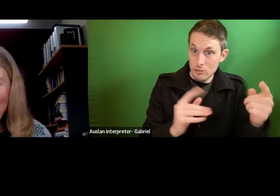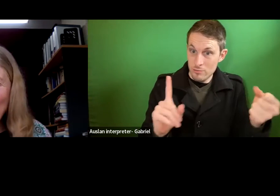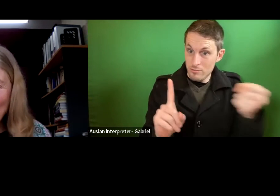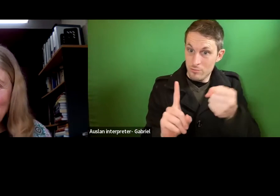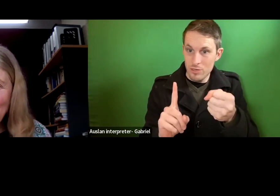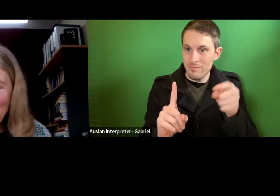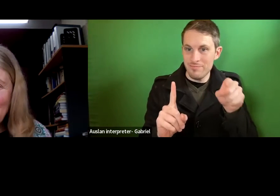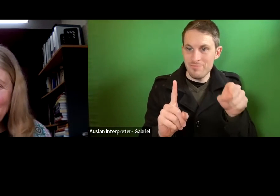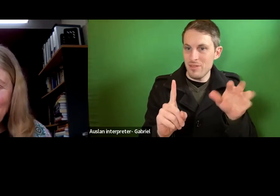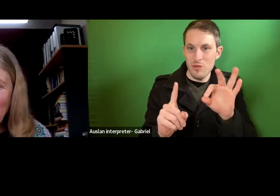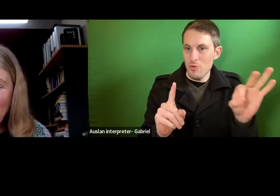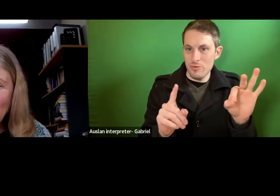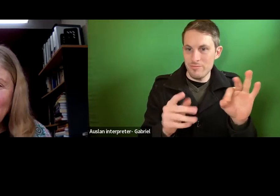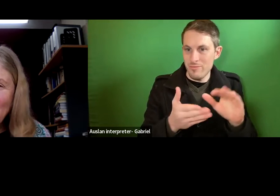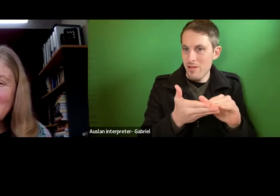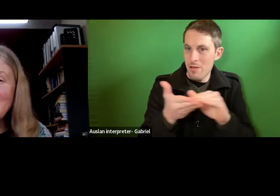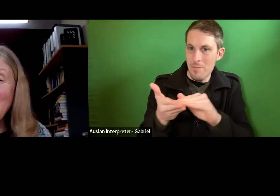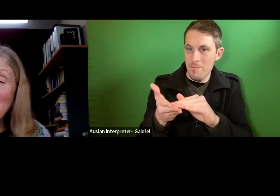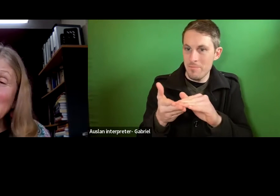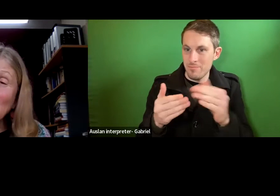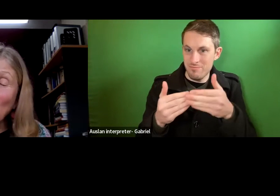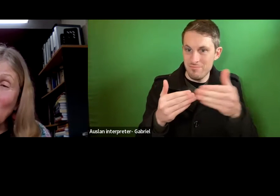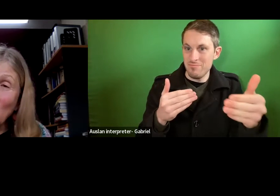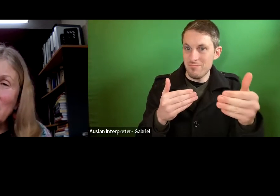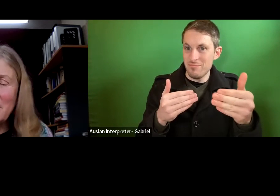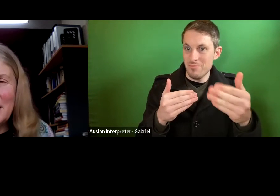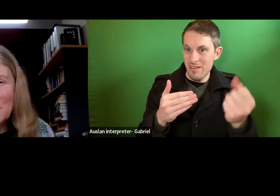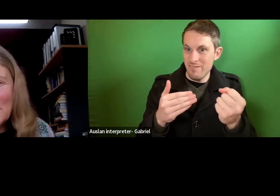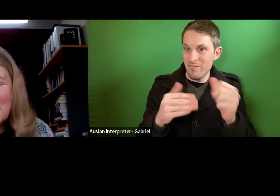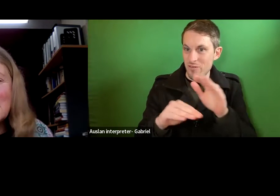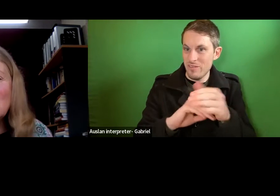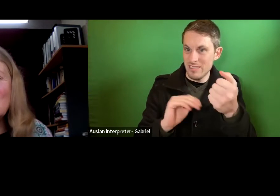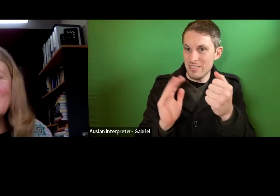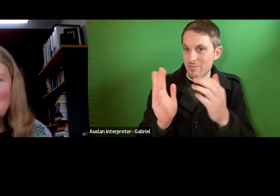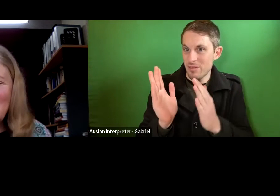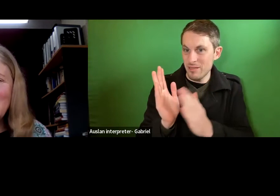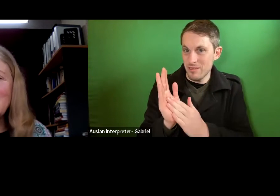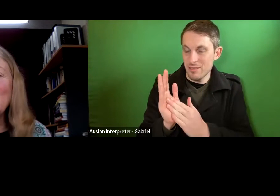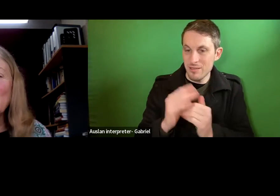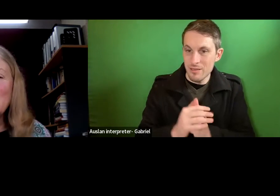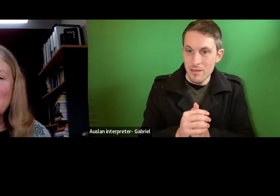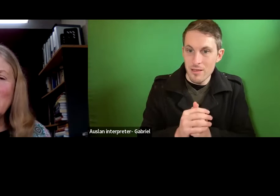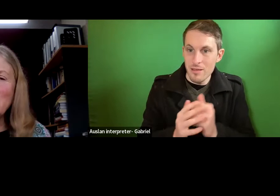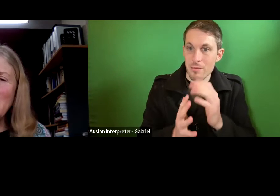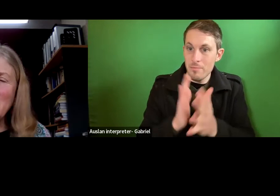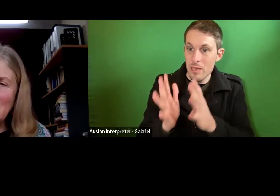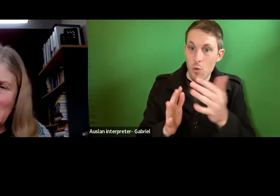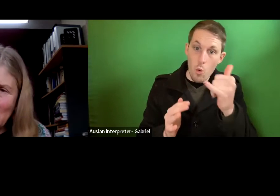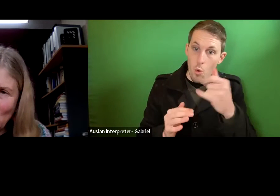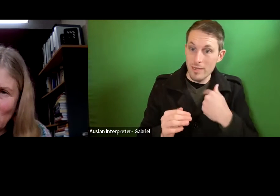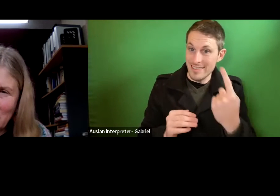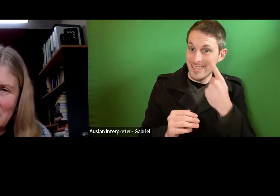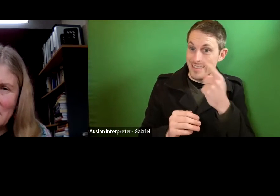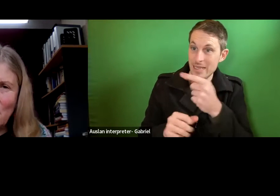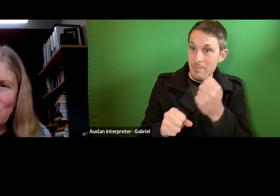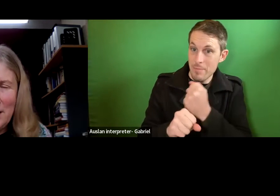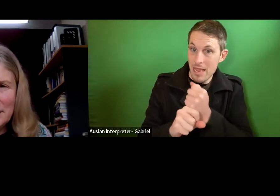difficulty being redressed or that we see students making progress, but at an unusually slow rate.